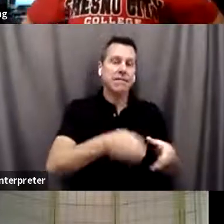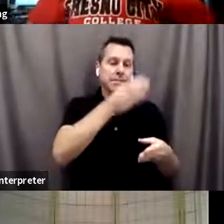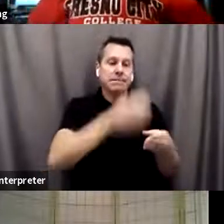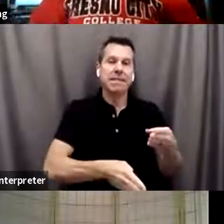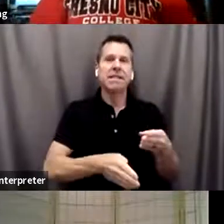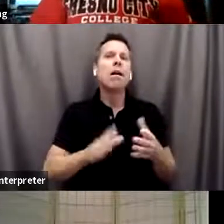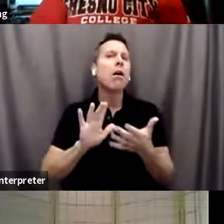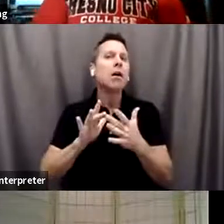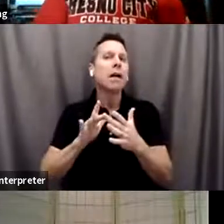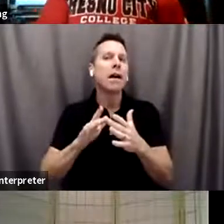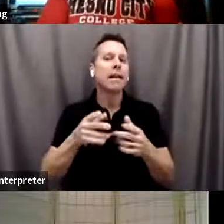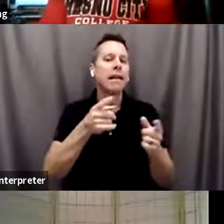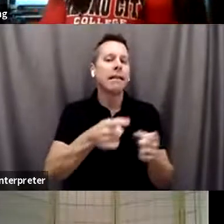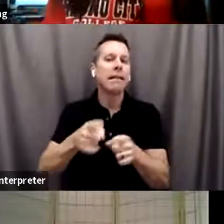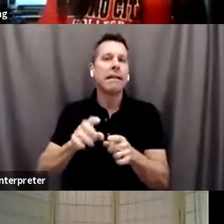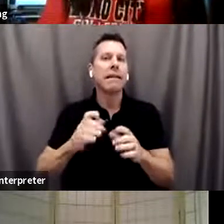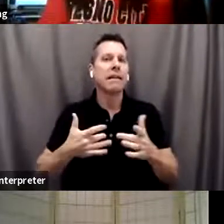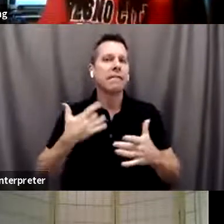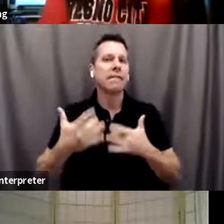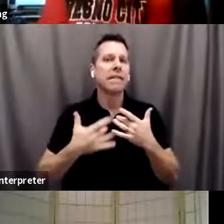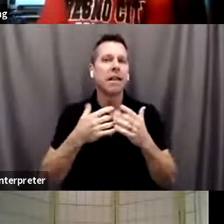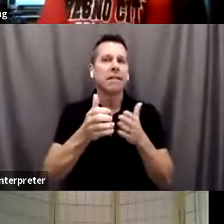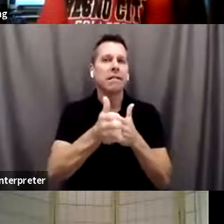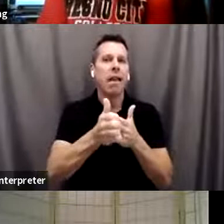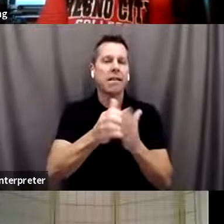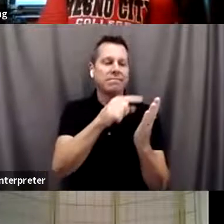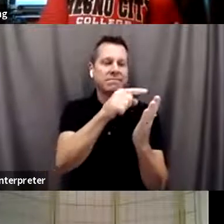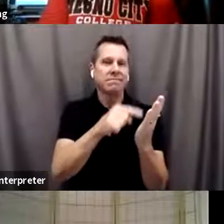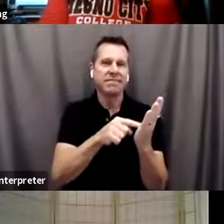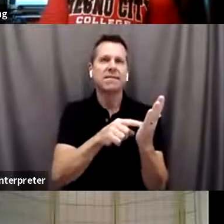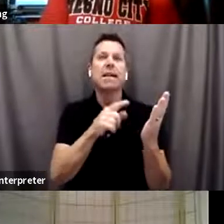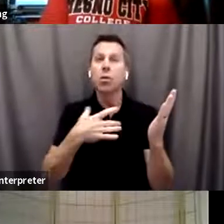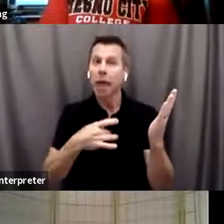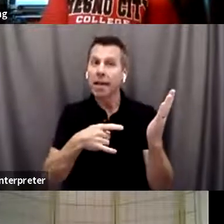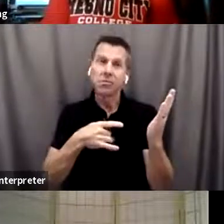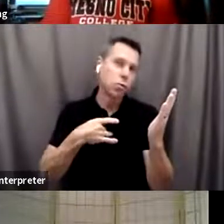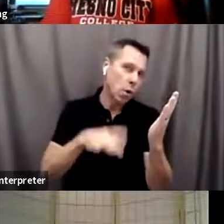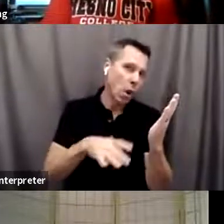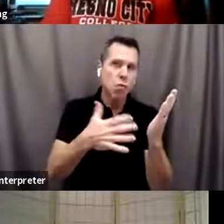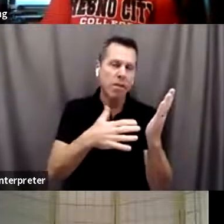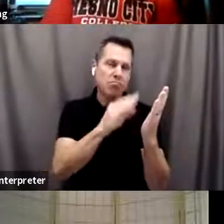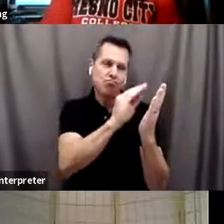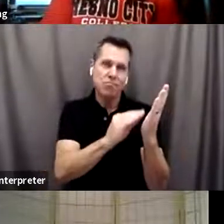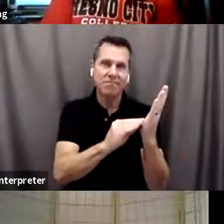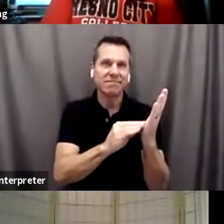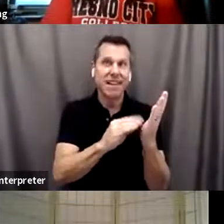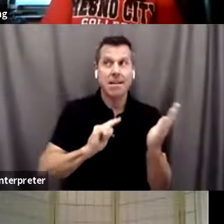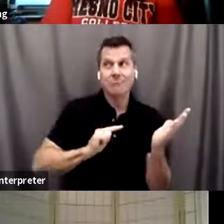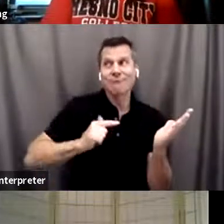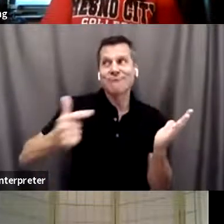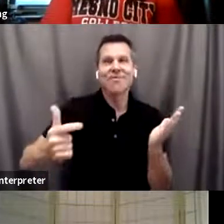event guide. So make sure that you let us know how you liked this presentation. I will now turn it over to your presenters to